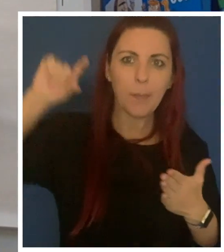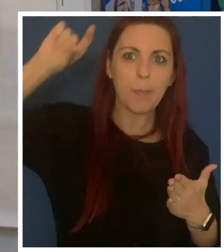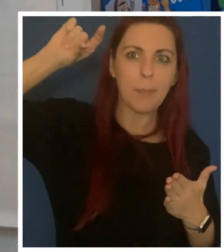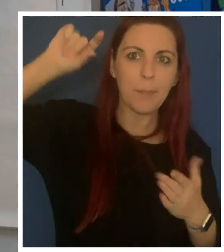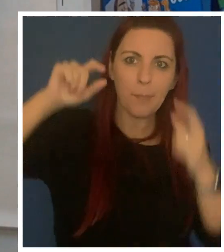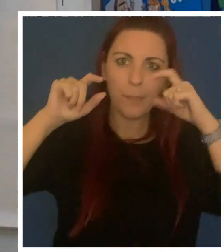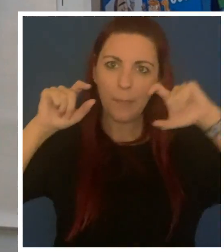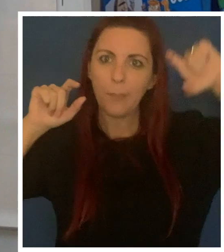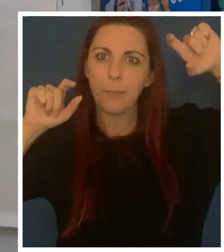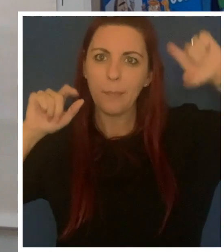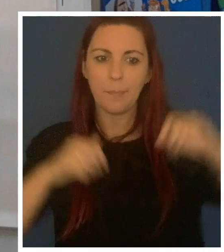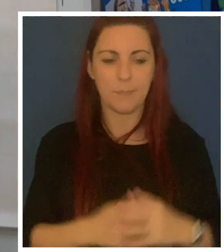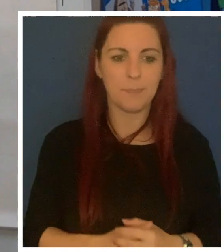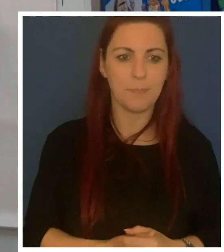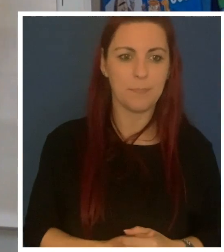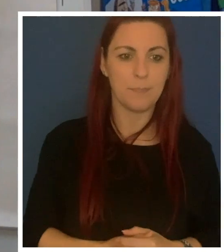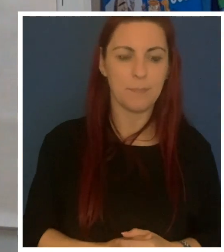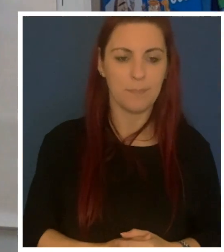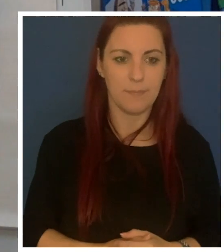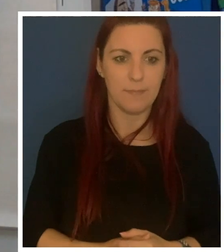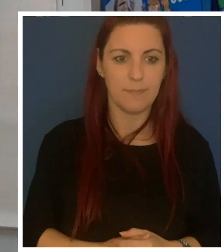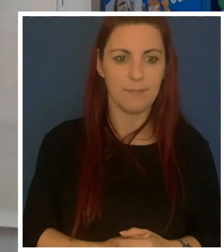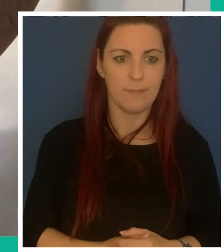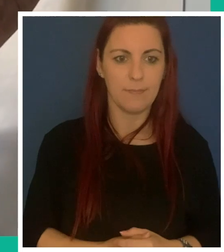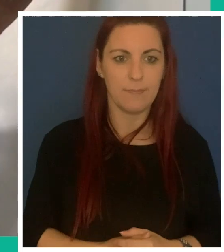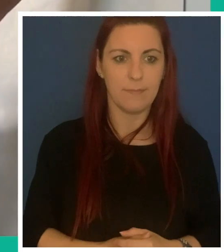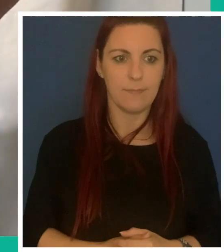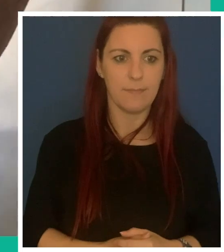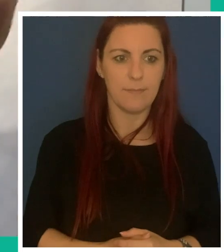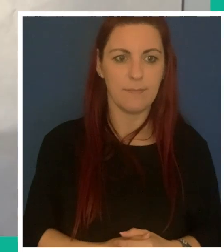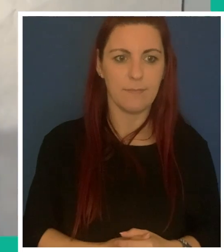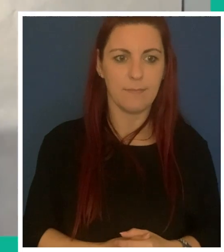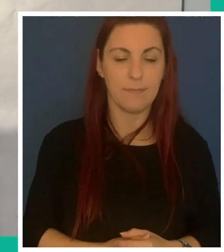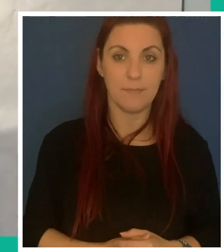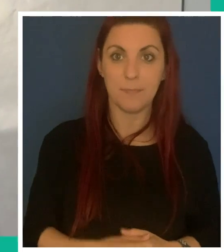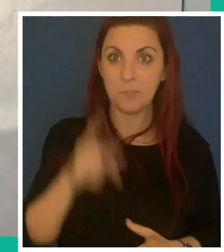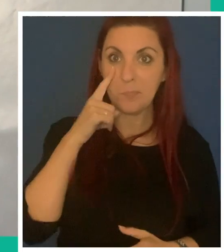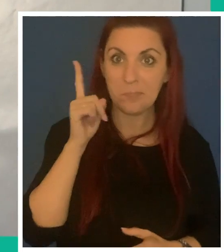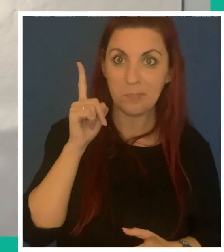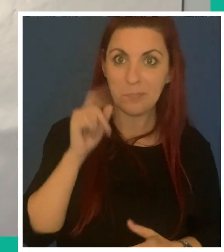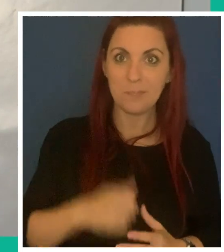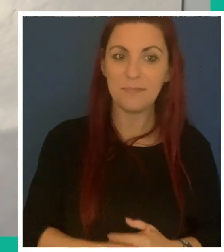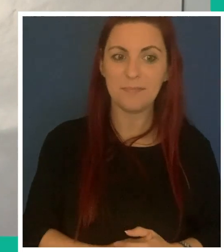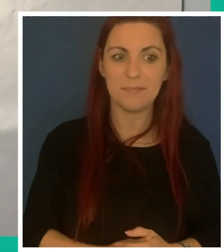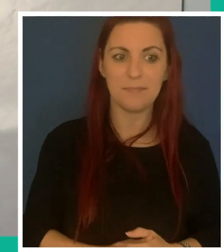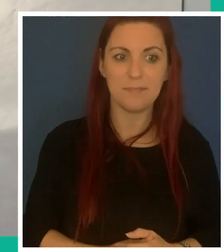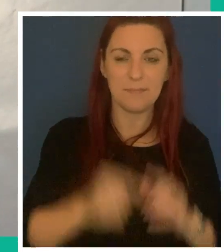So I'm going to do a curve coming up like this and then I'm going to draw a